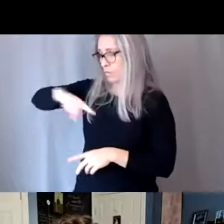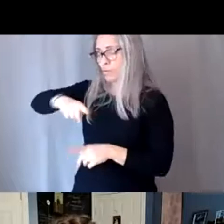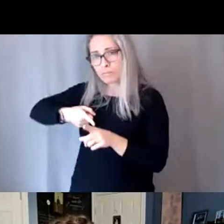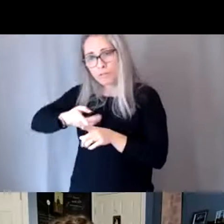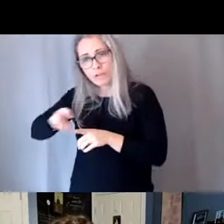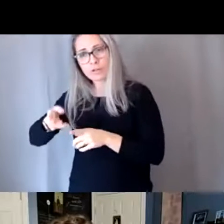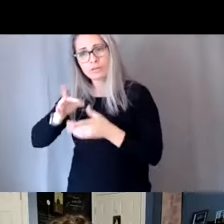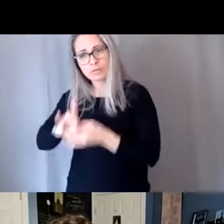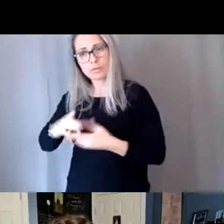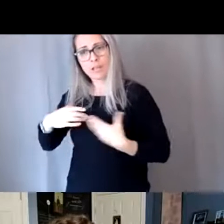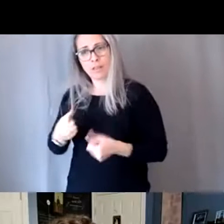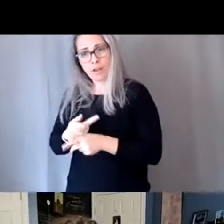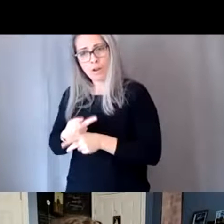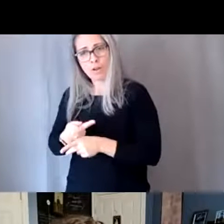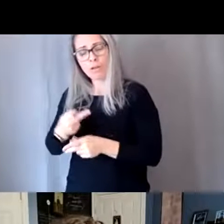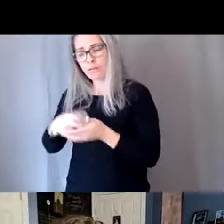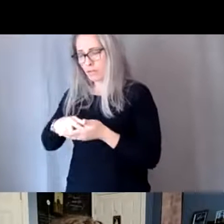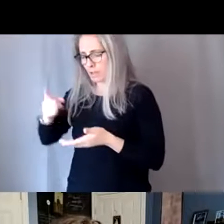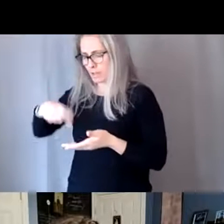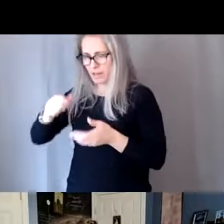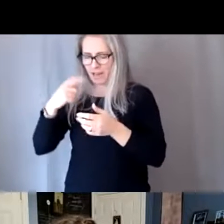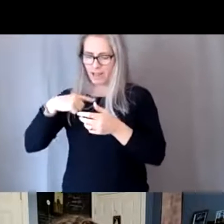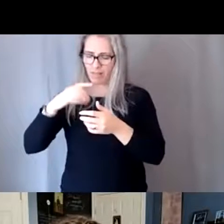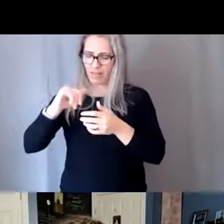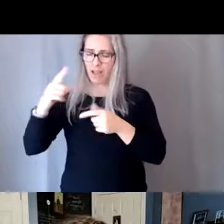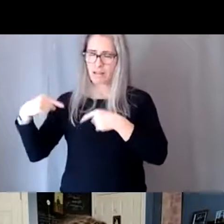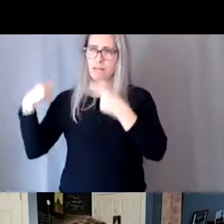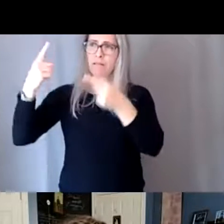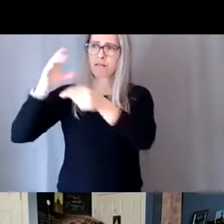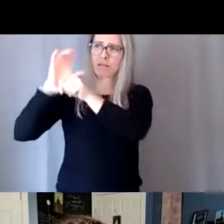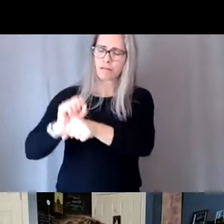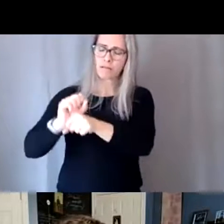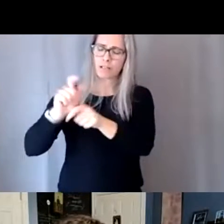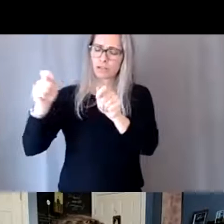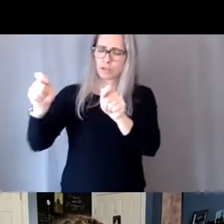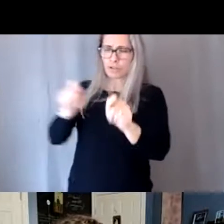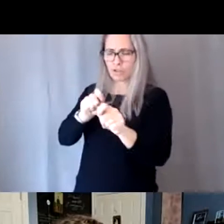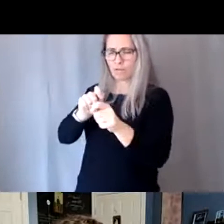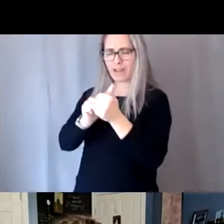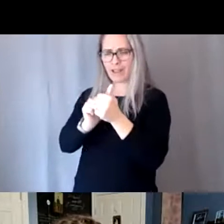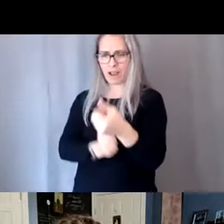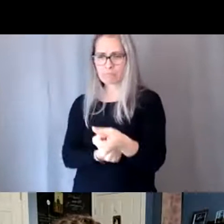relationship with clients in terms of allyship